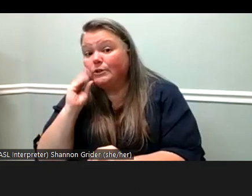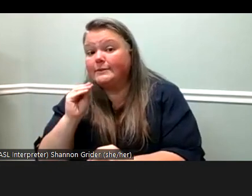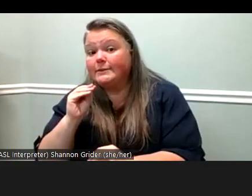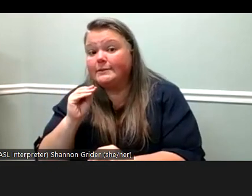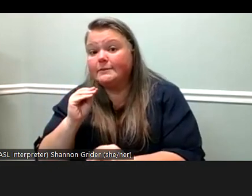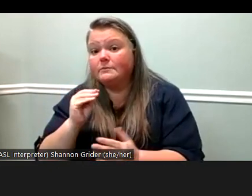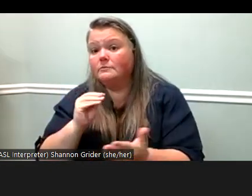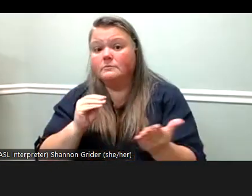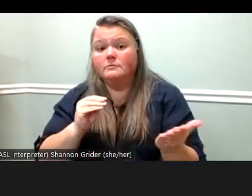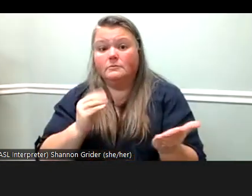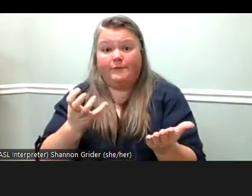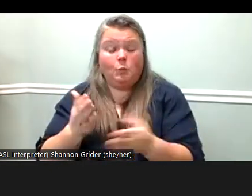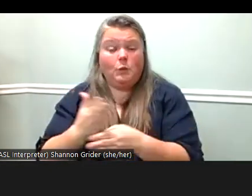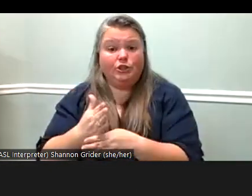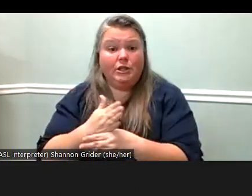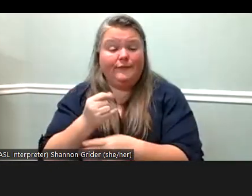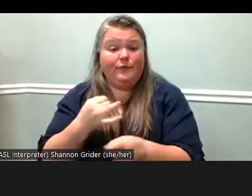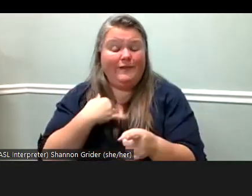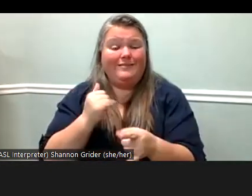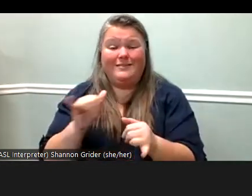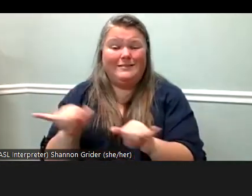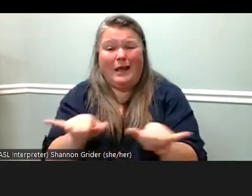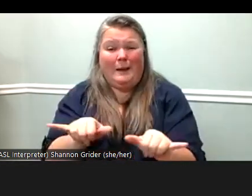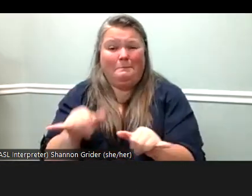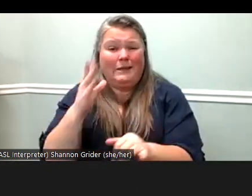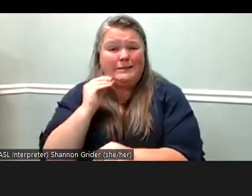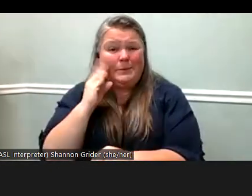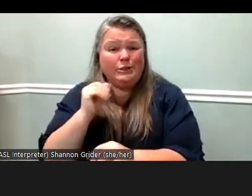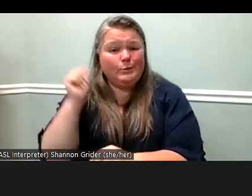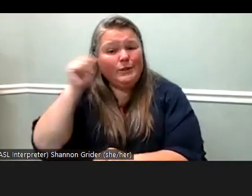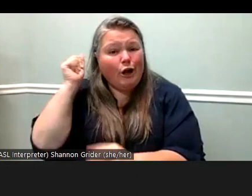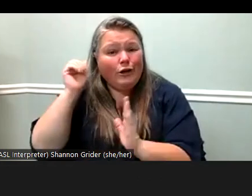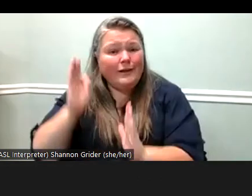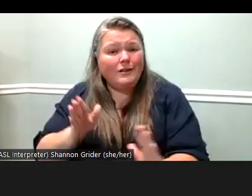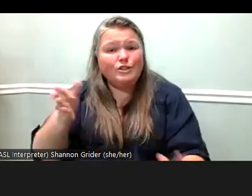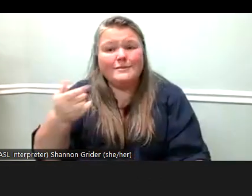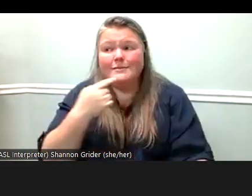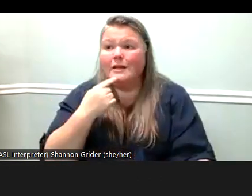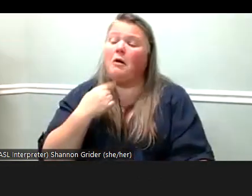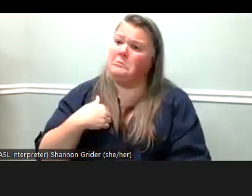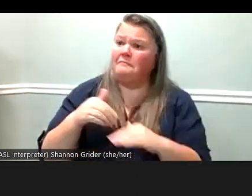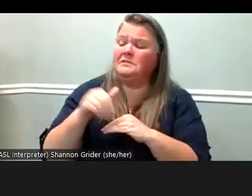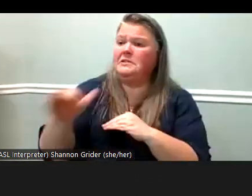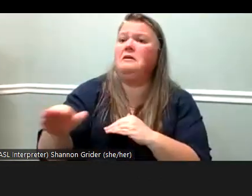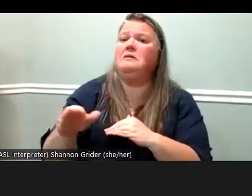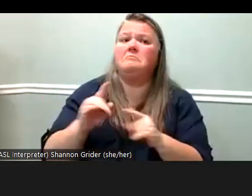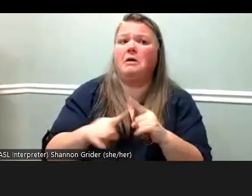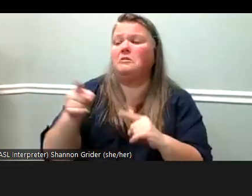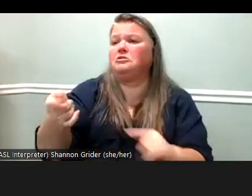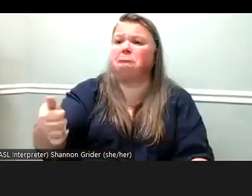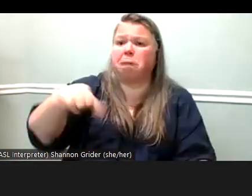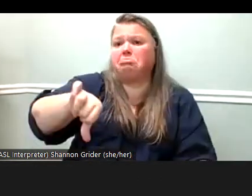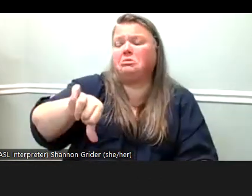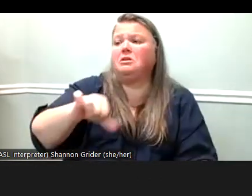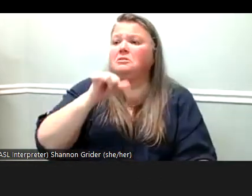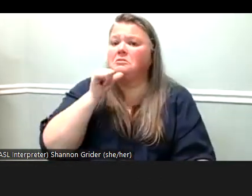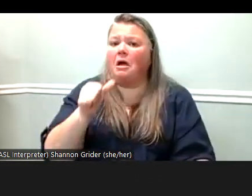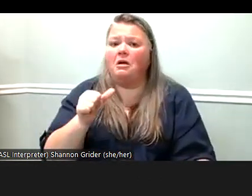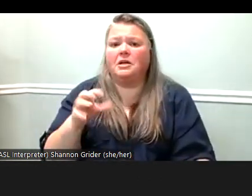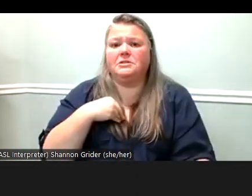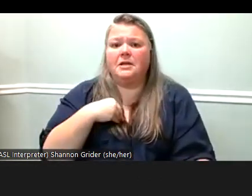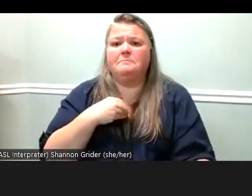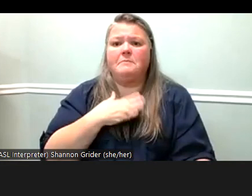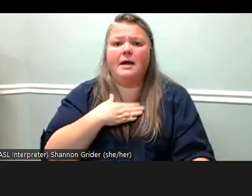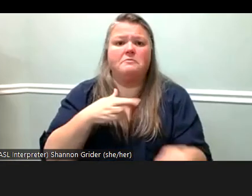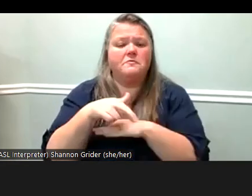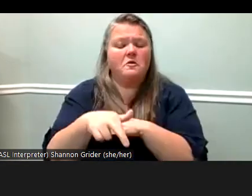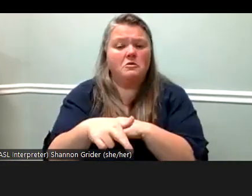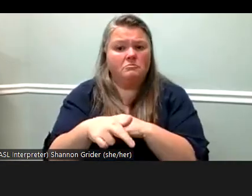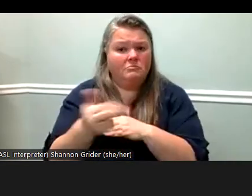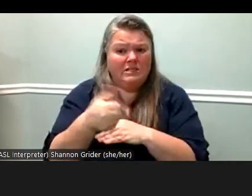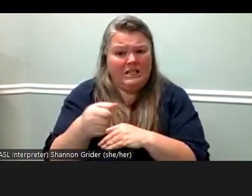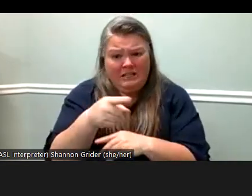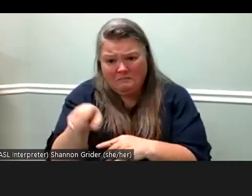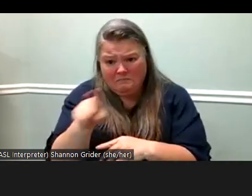MY KIDS' SCHOOLS, SO THAT'S ALWAYS A CHALLENGE, BUT THANK YOU, JEANY, FOR THAT COMMENT. OTHER THOUGHTS? I'D LOVE TO HEAR YOUR THOUGHTS, AND YOUR EXPERIENCES HERE